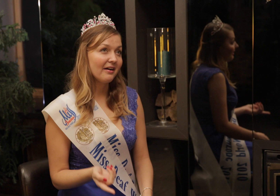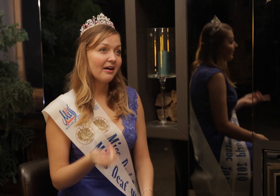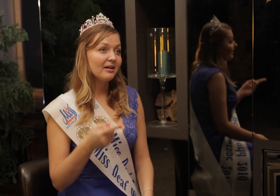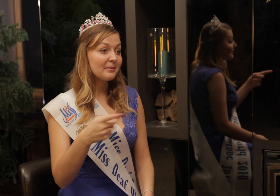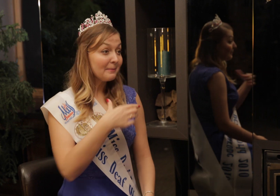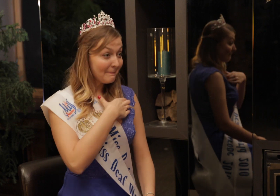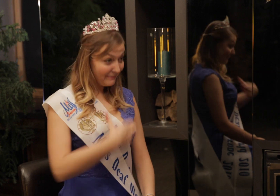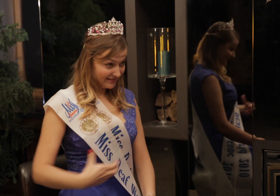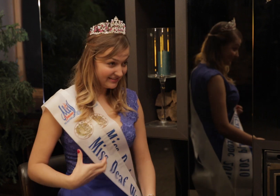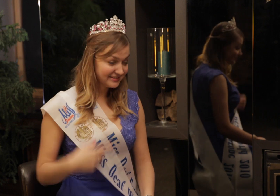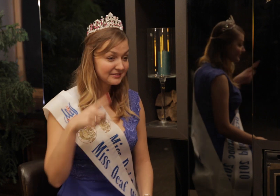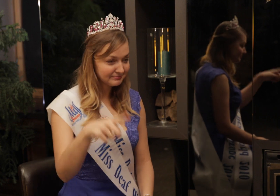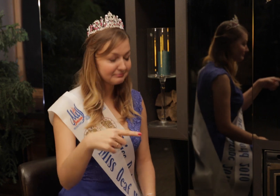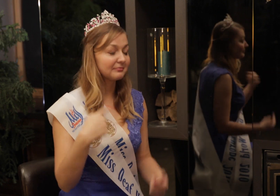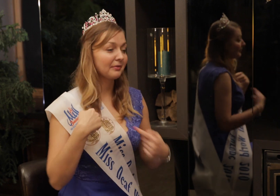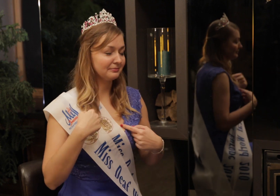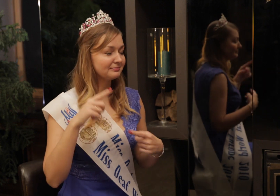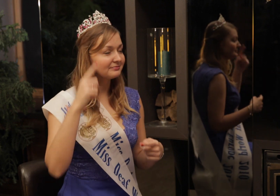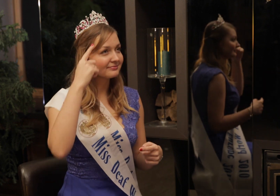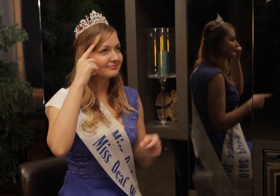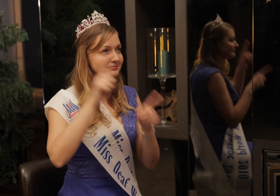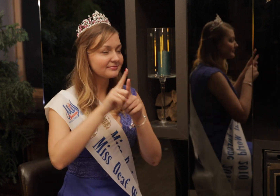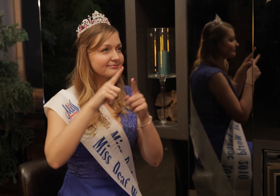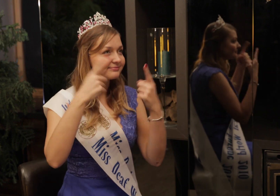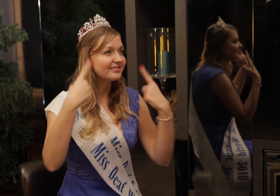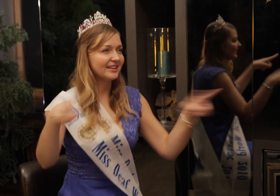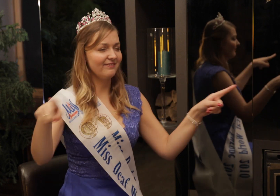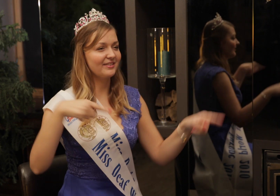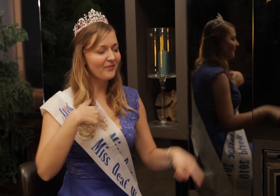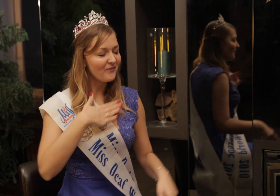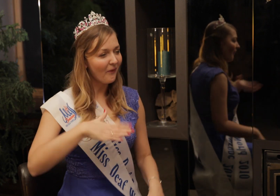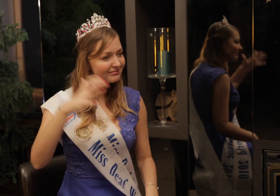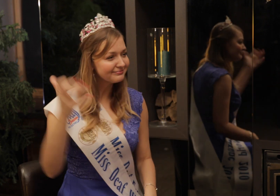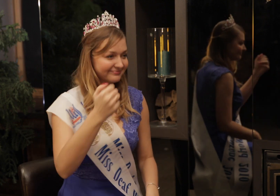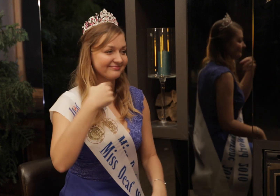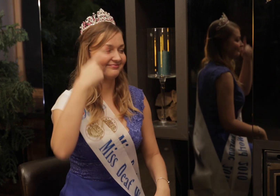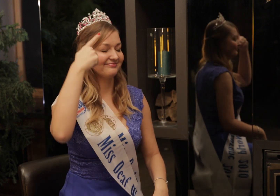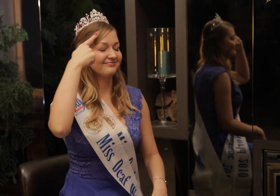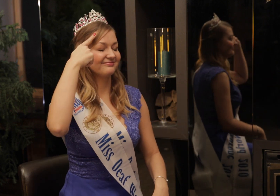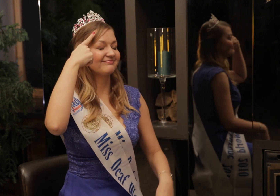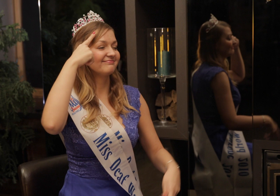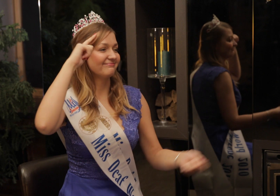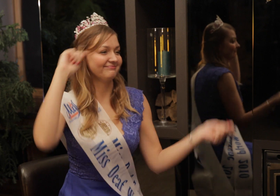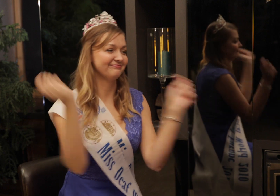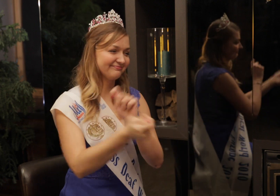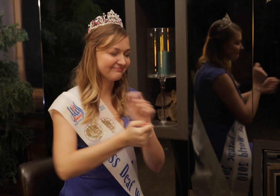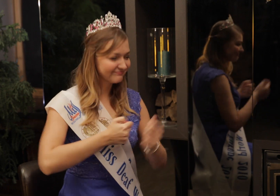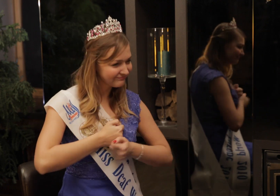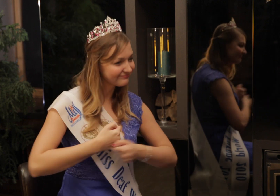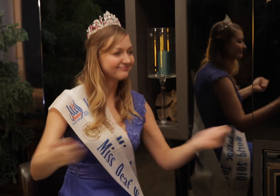I wanted to get involved in pageants as it’s my passion, so I had to overcome my shyness.